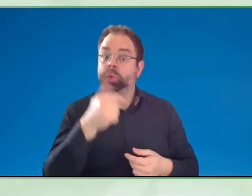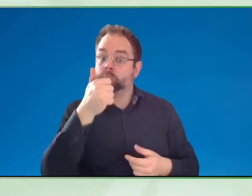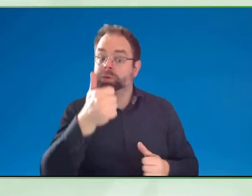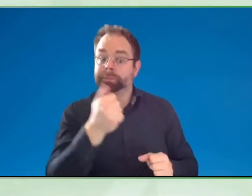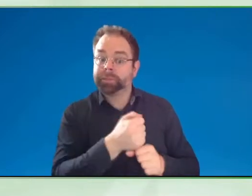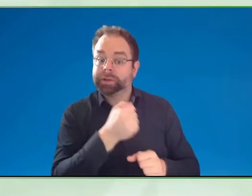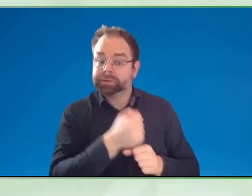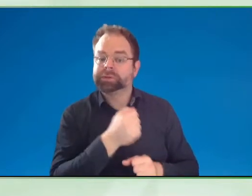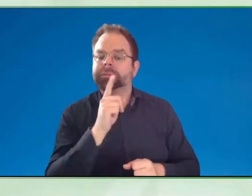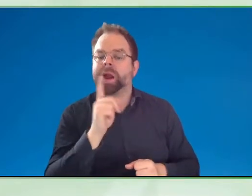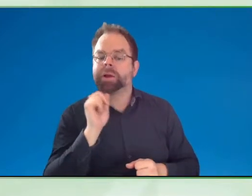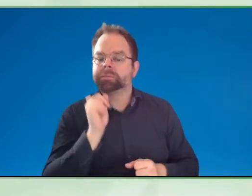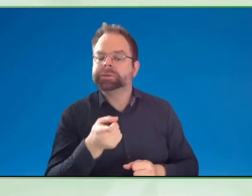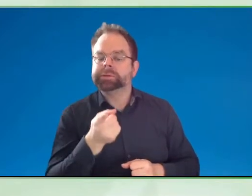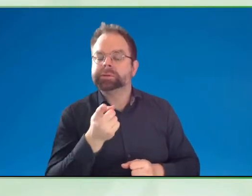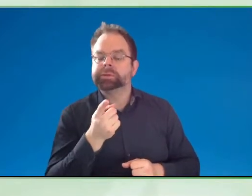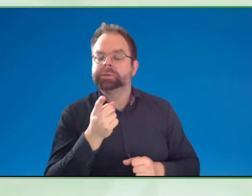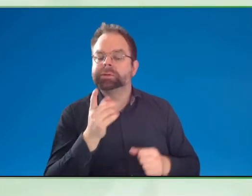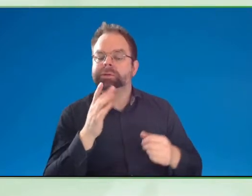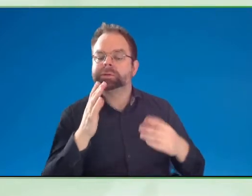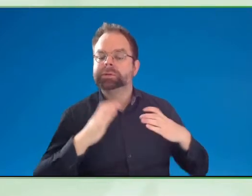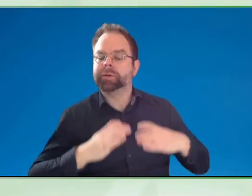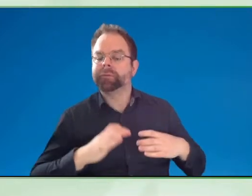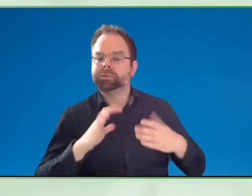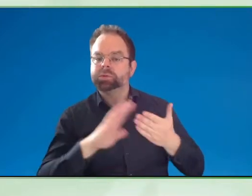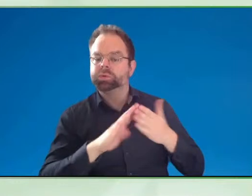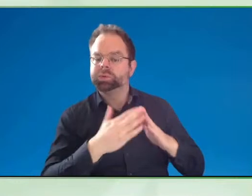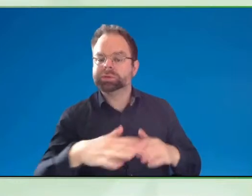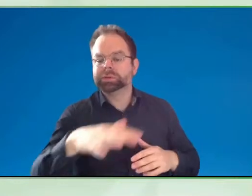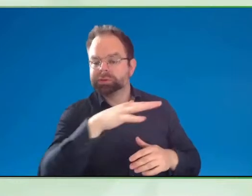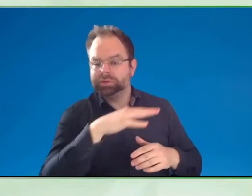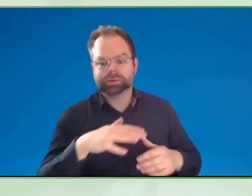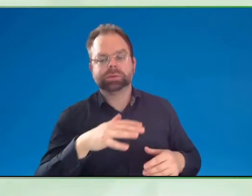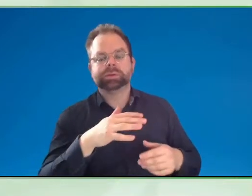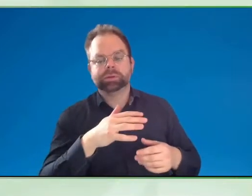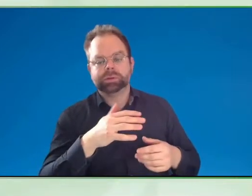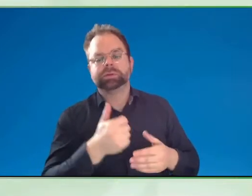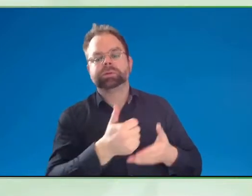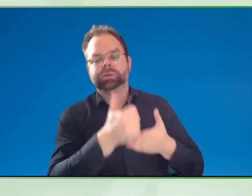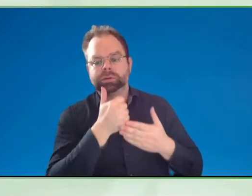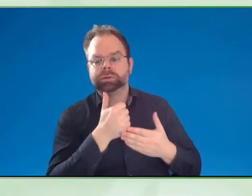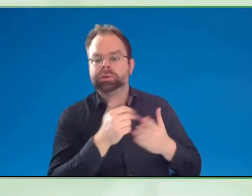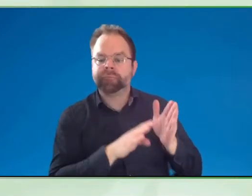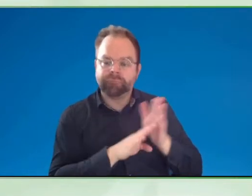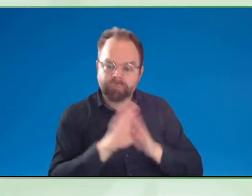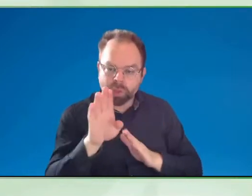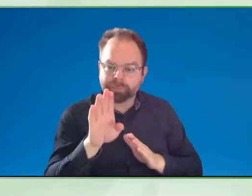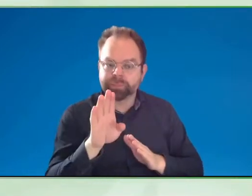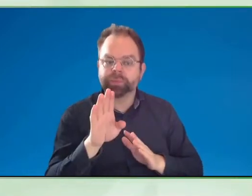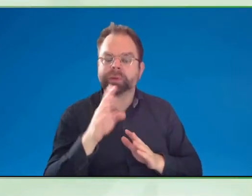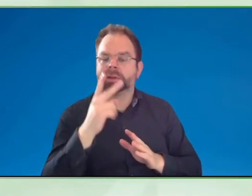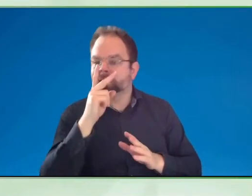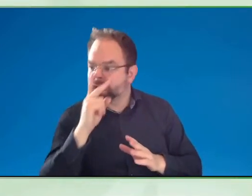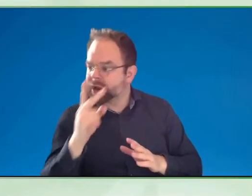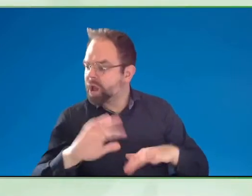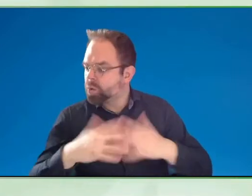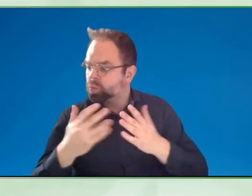to support our initiatives. Because we are a grassroots we know the problems and we know the ways that we can solve the